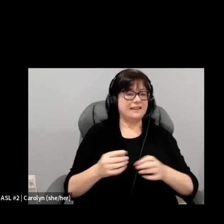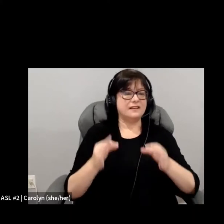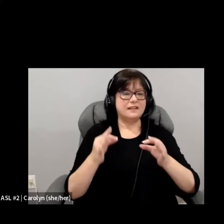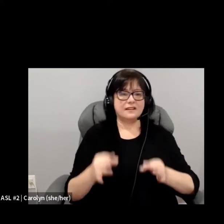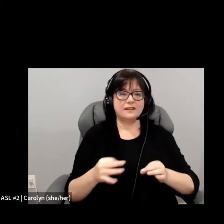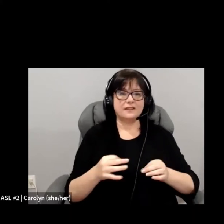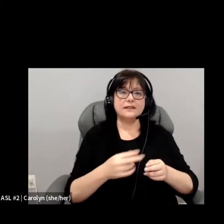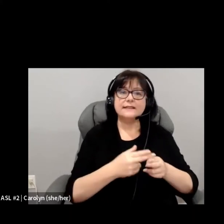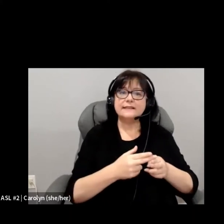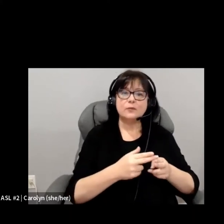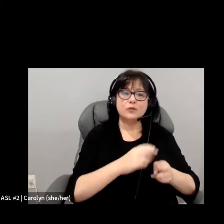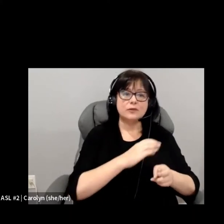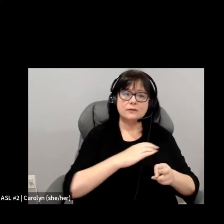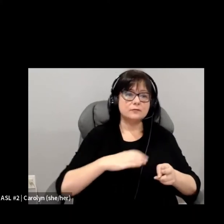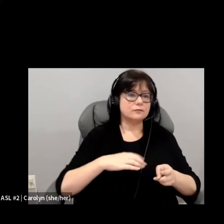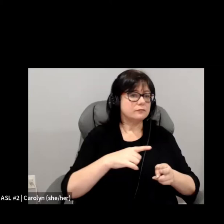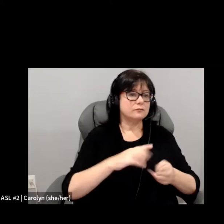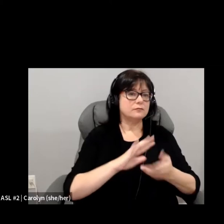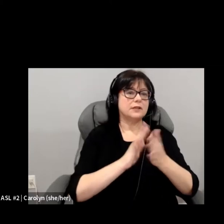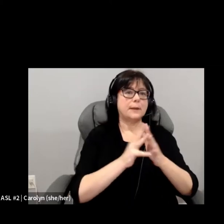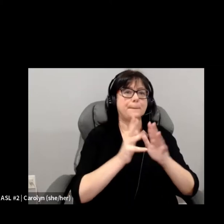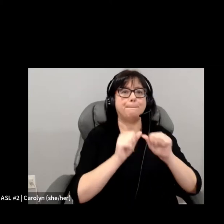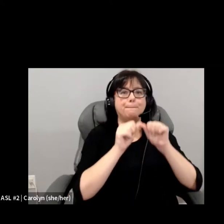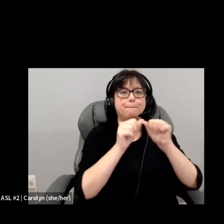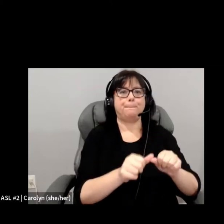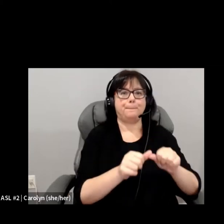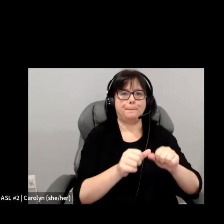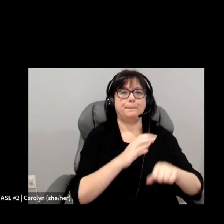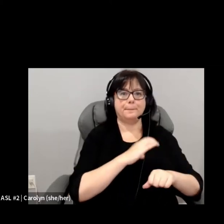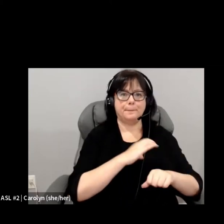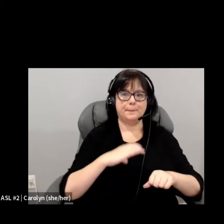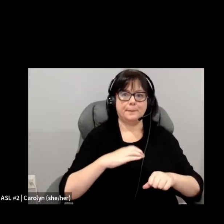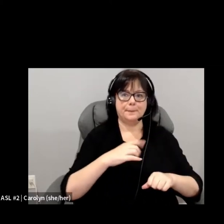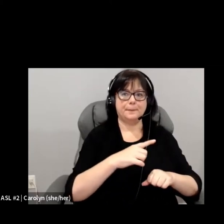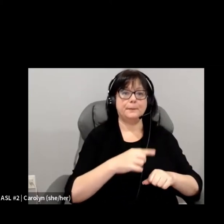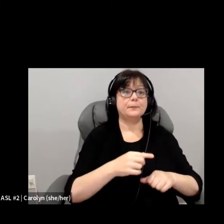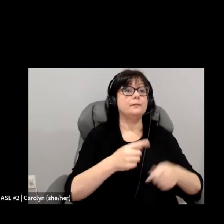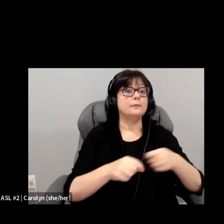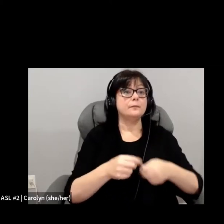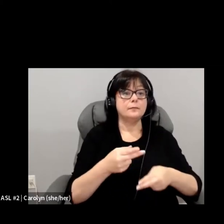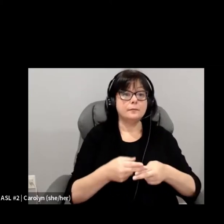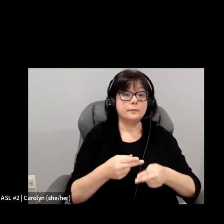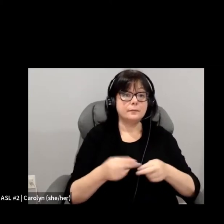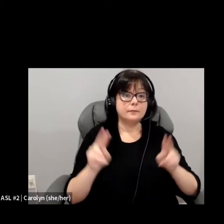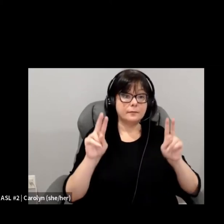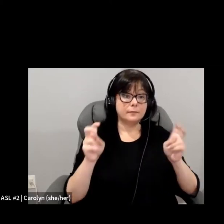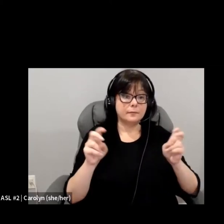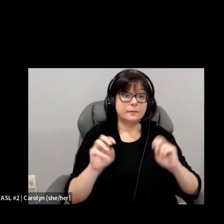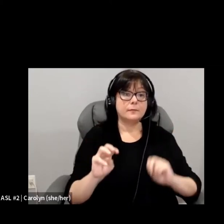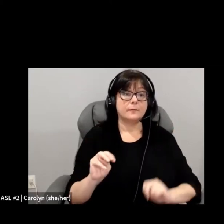AND RECENTLY THE BOARD APPROVED ITS NAME AS MOVING TOGETHER TOWARD SUPPORTING RECONCILIATION